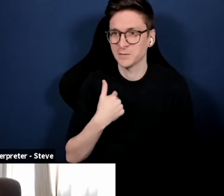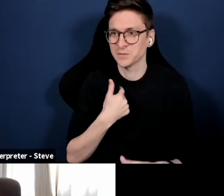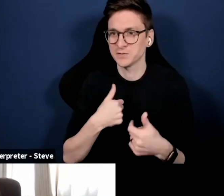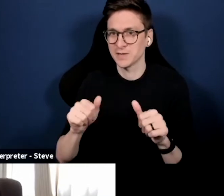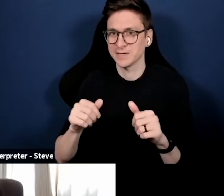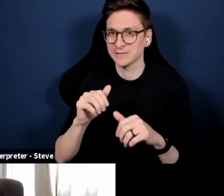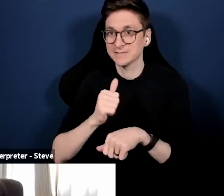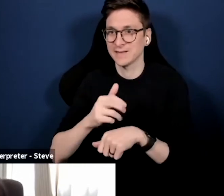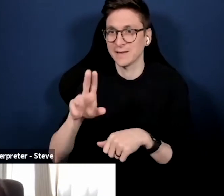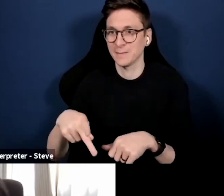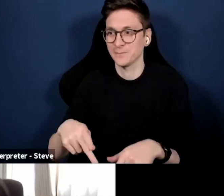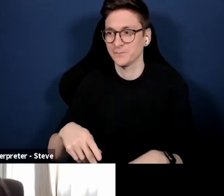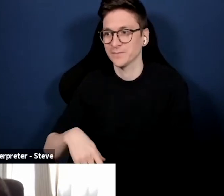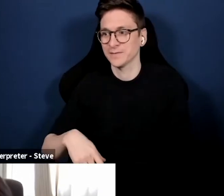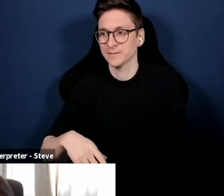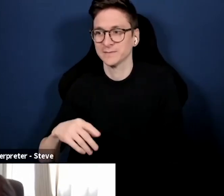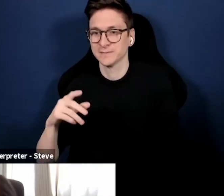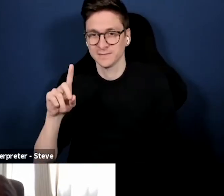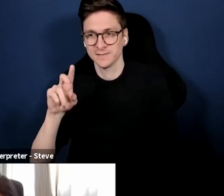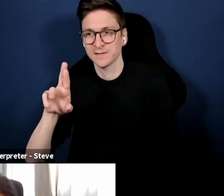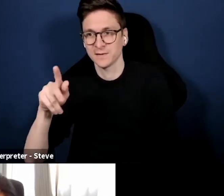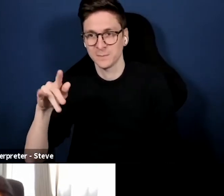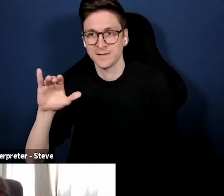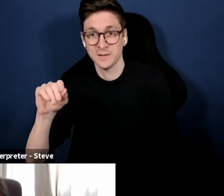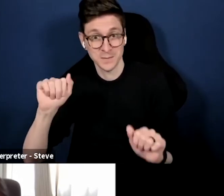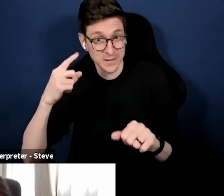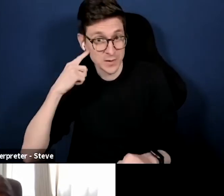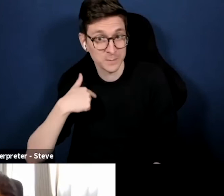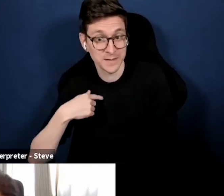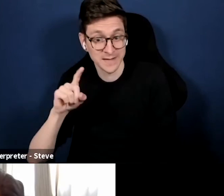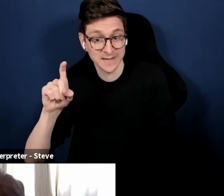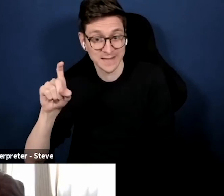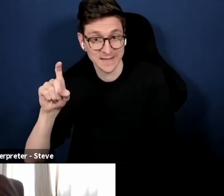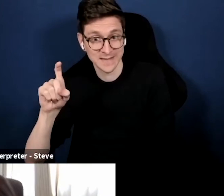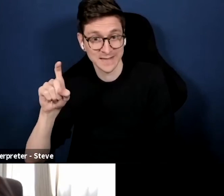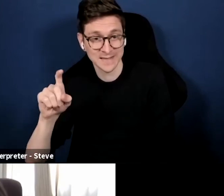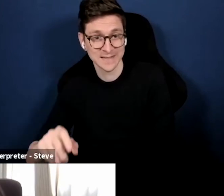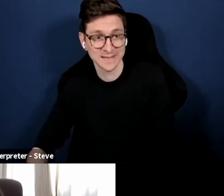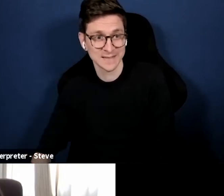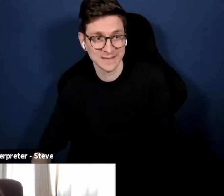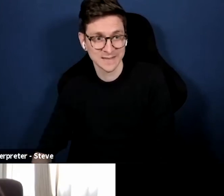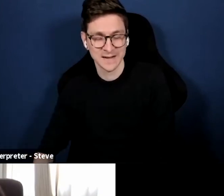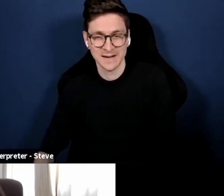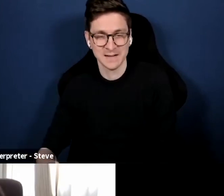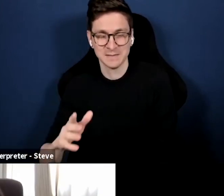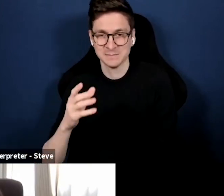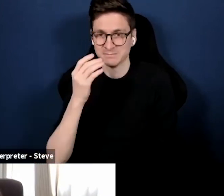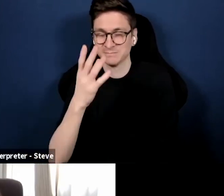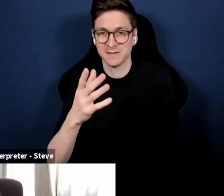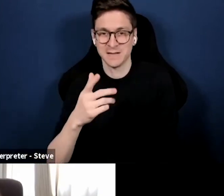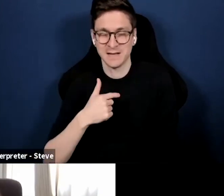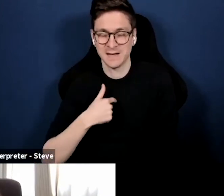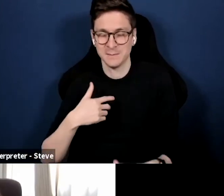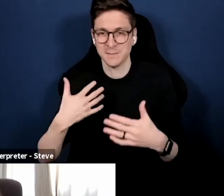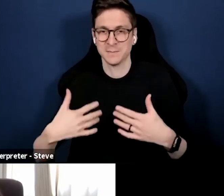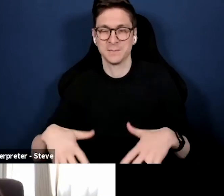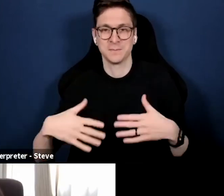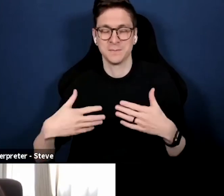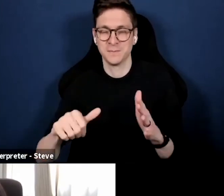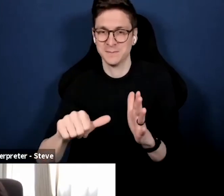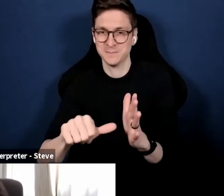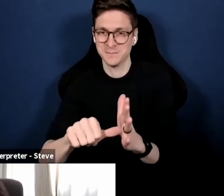can you hear me i i'm so impressed and uh so grateful for you to come today